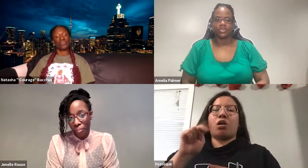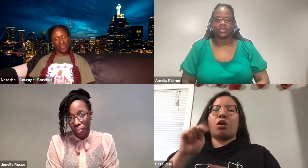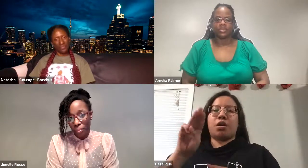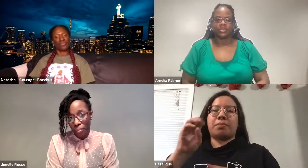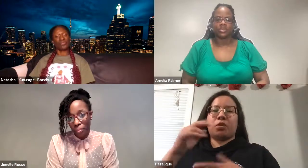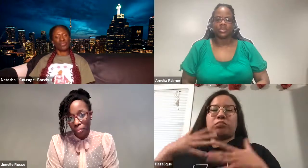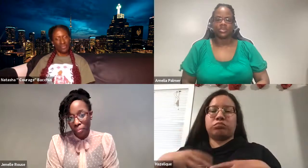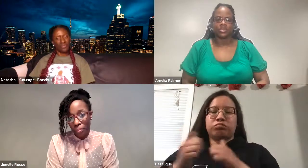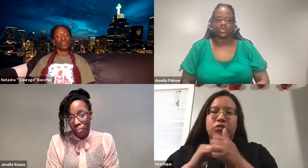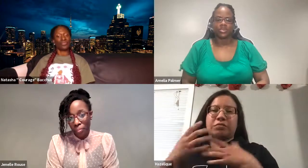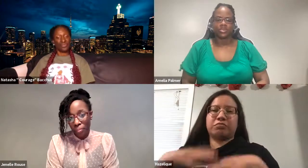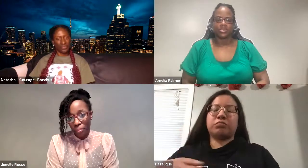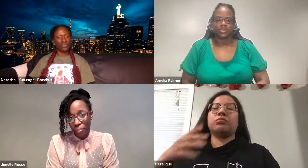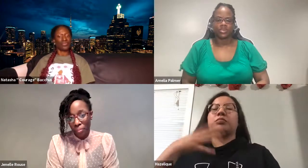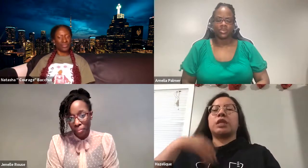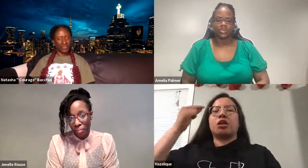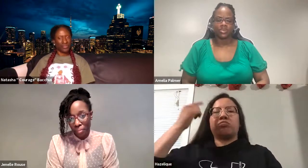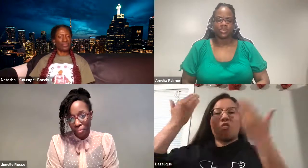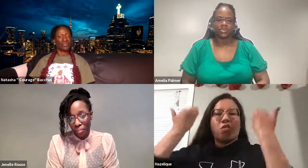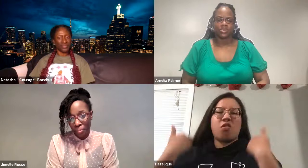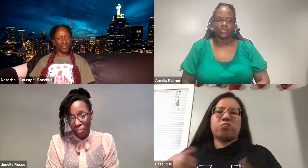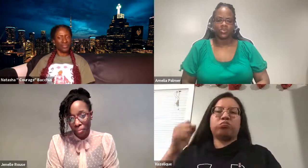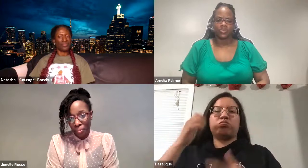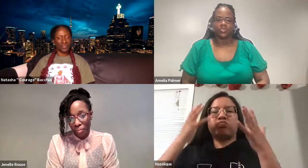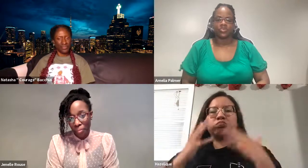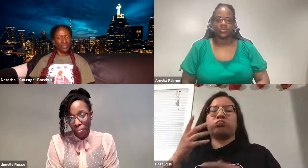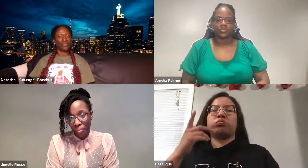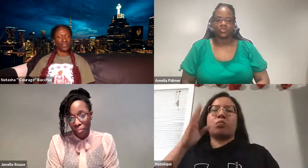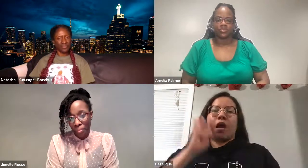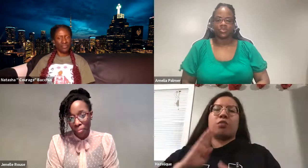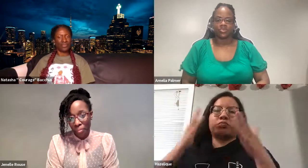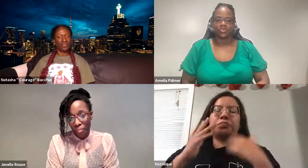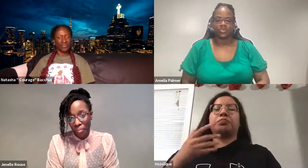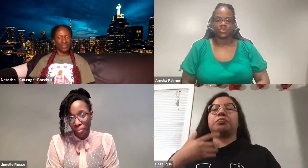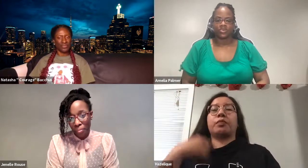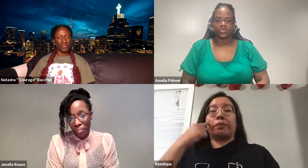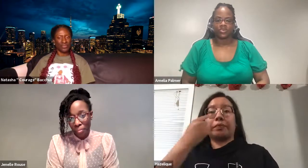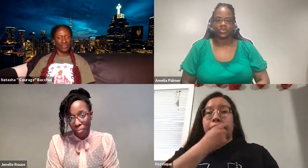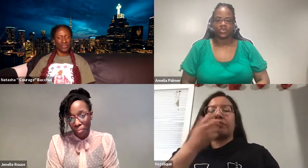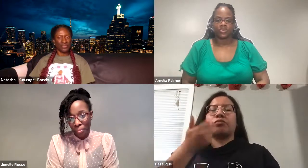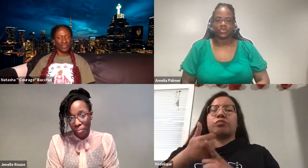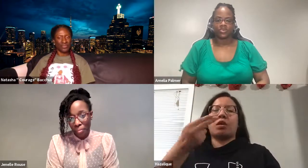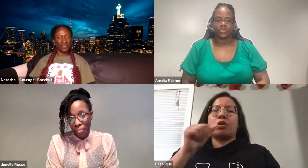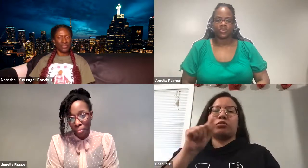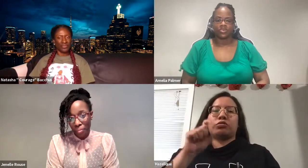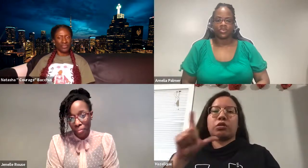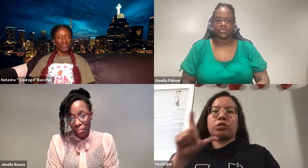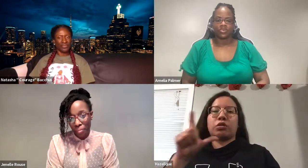i'm wearing a black sweater, under armour logo in the front. long black, hair brown skin